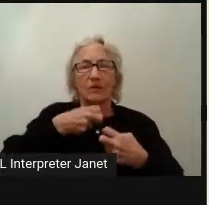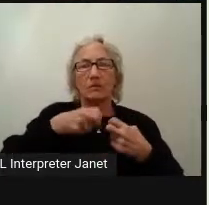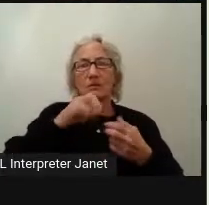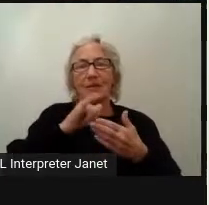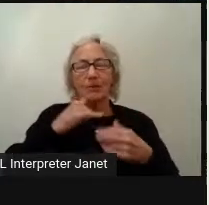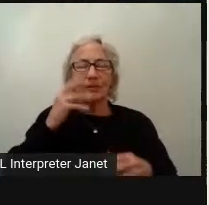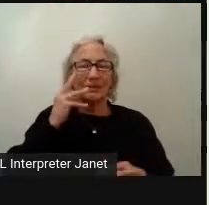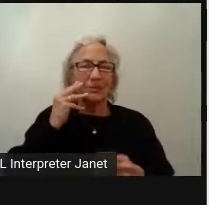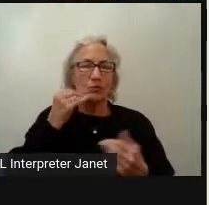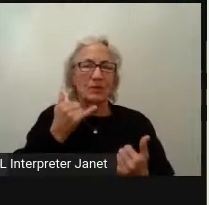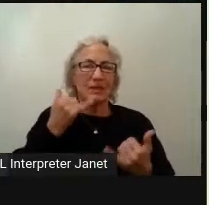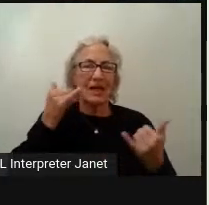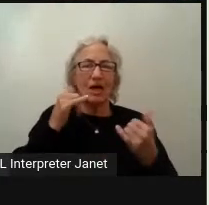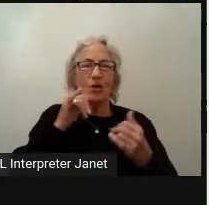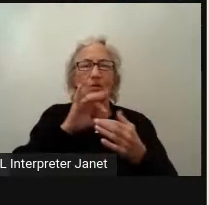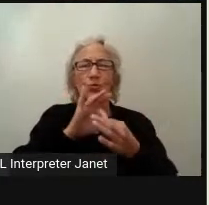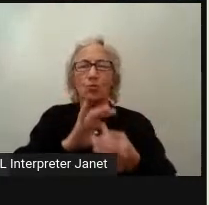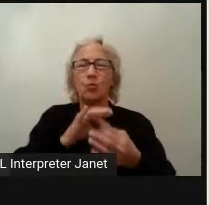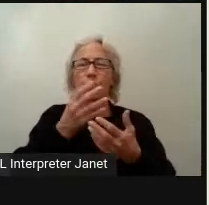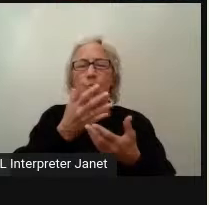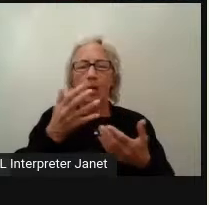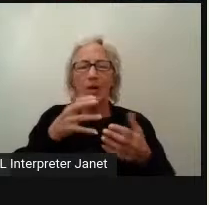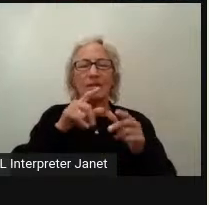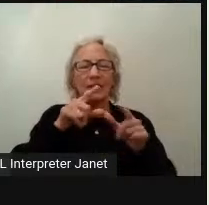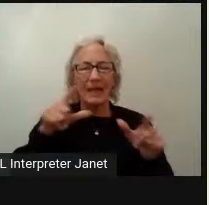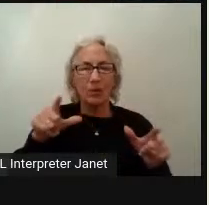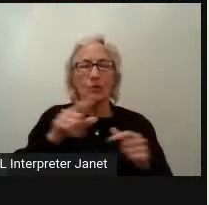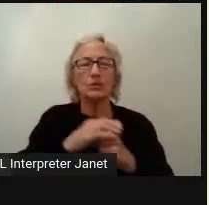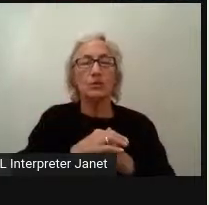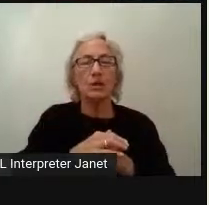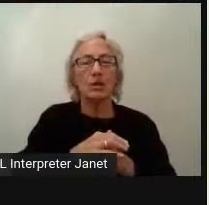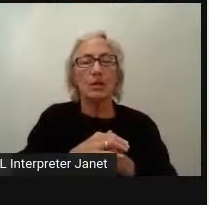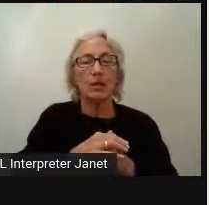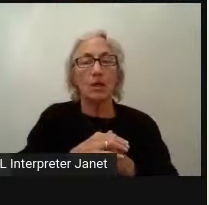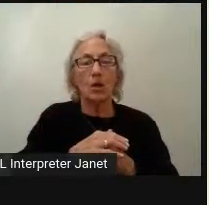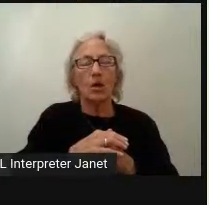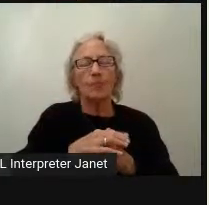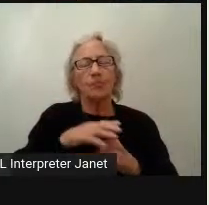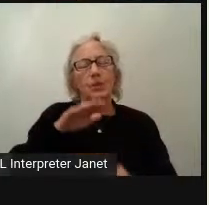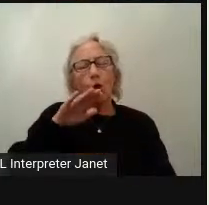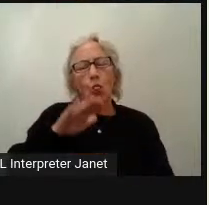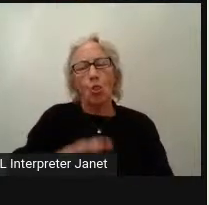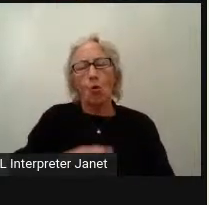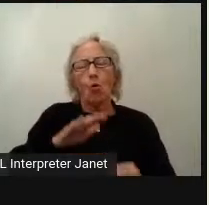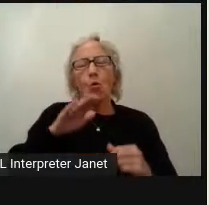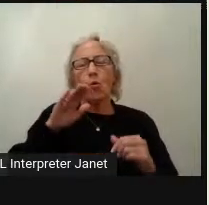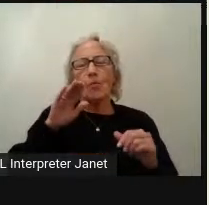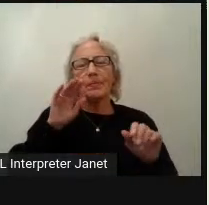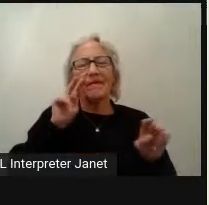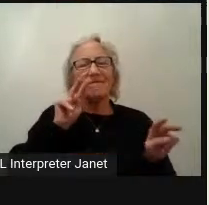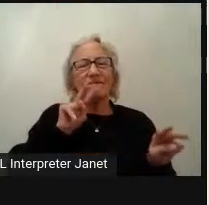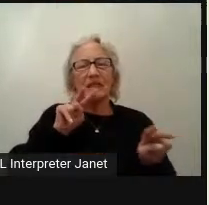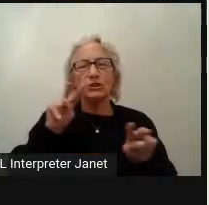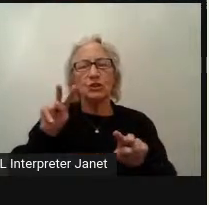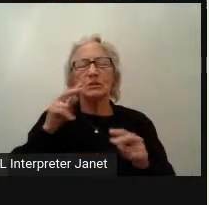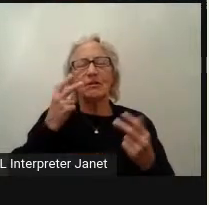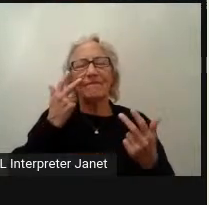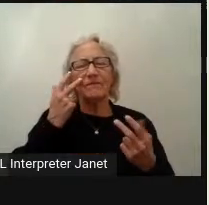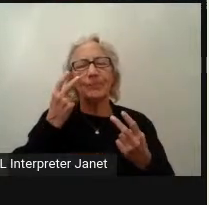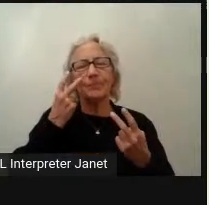one of the things that are really hard when it comes to the difficulties we are having, that is our language. Time is running.